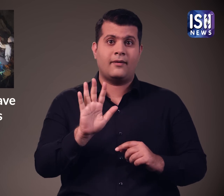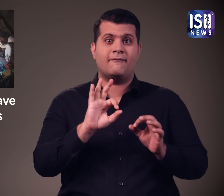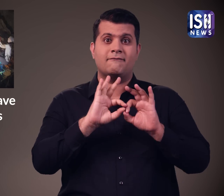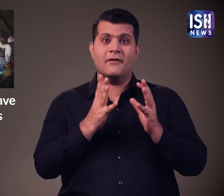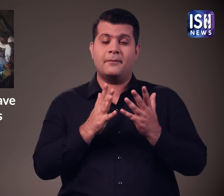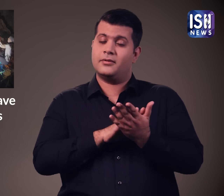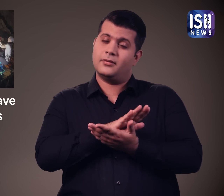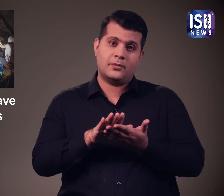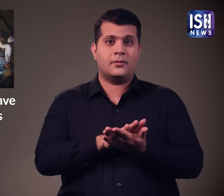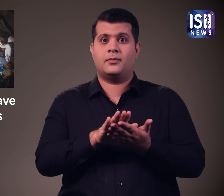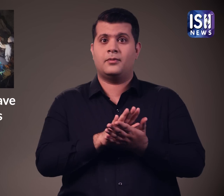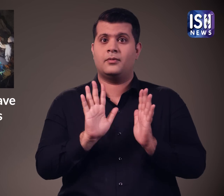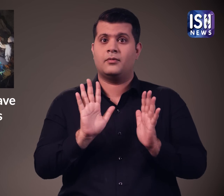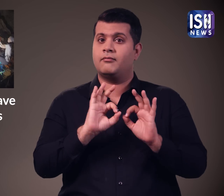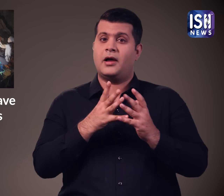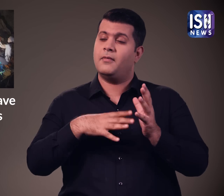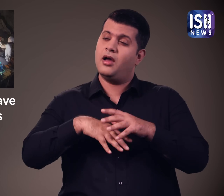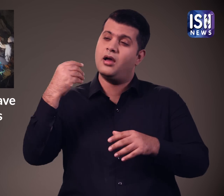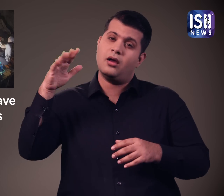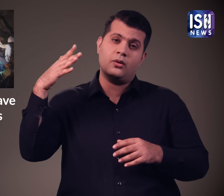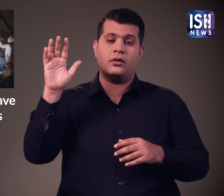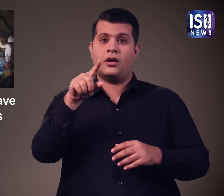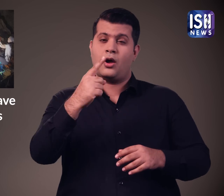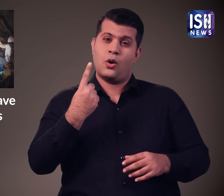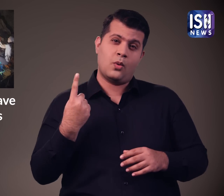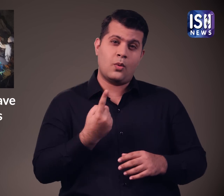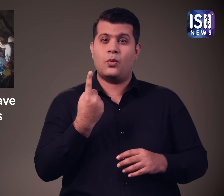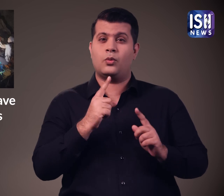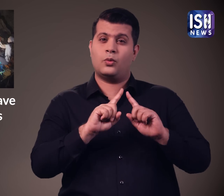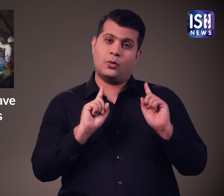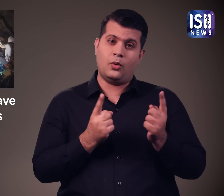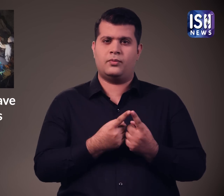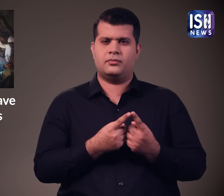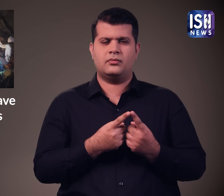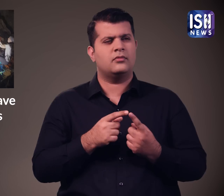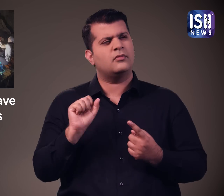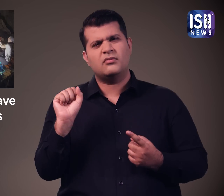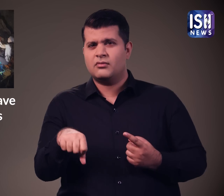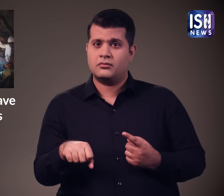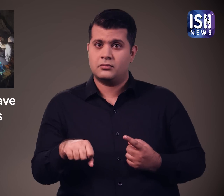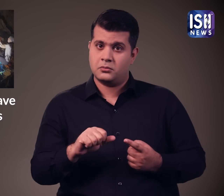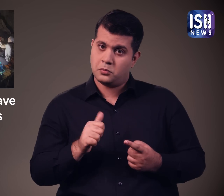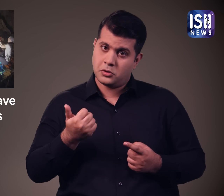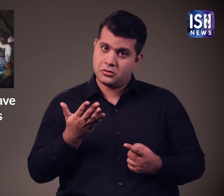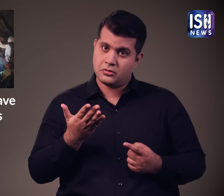Can you be in a room all by yourself without your family? Oh you can?